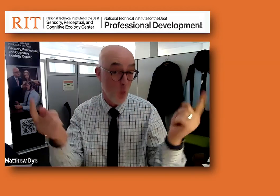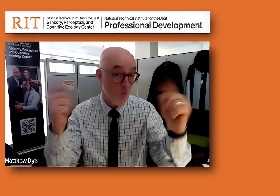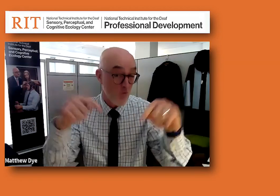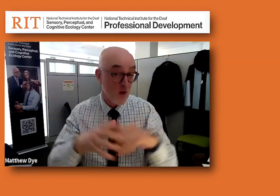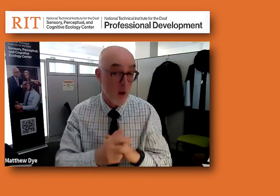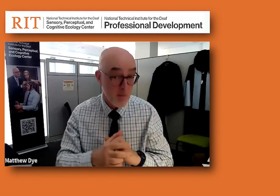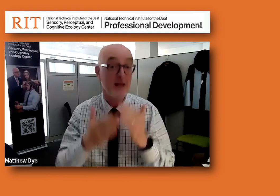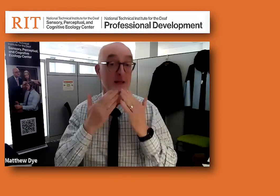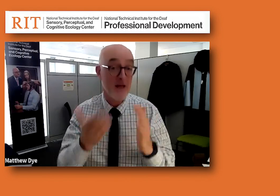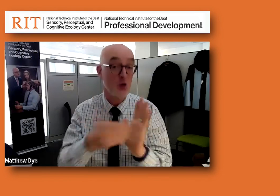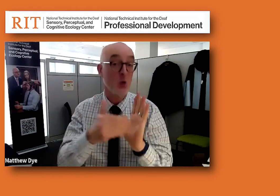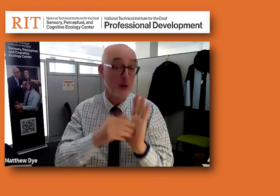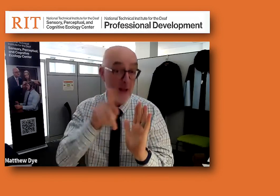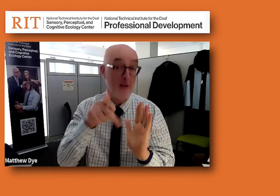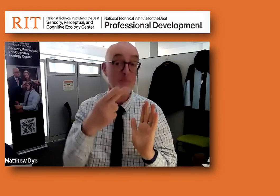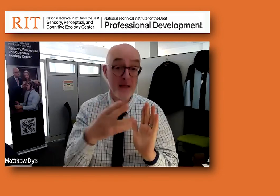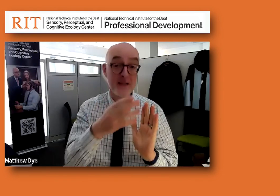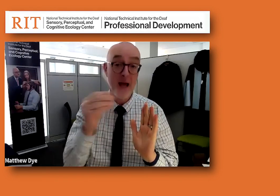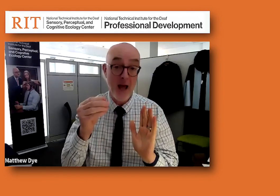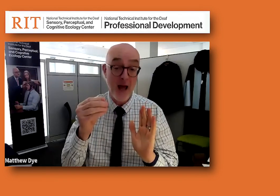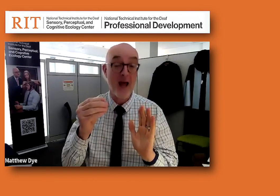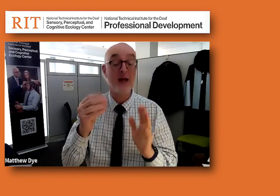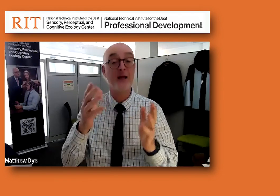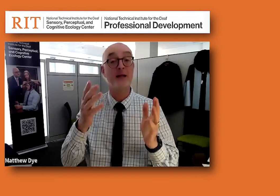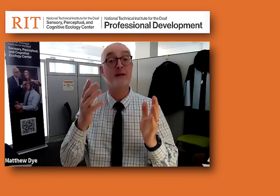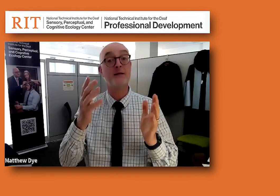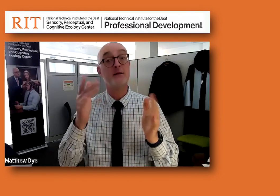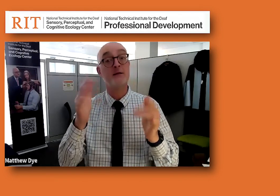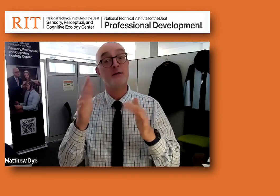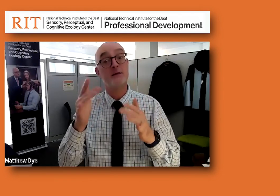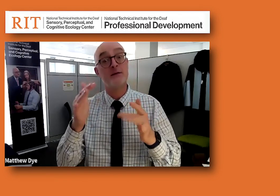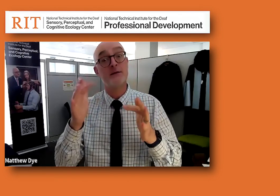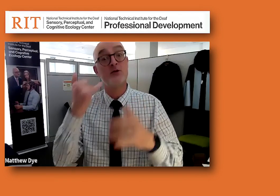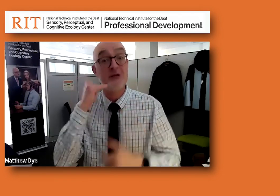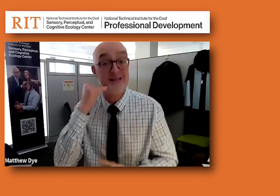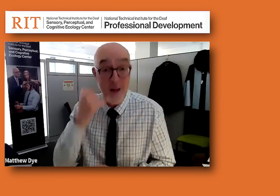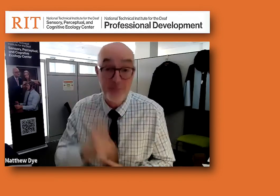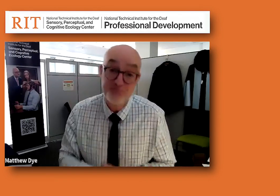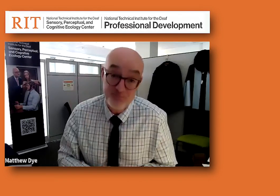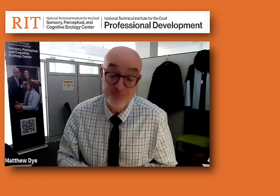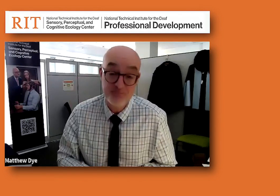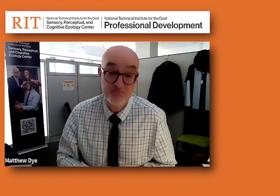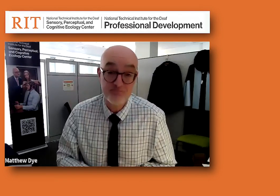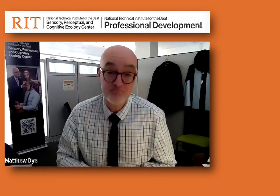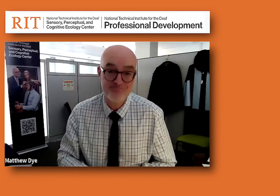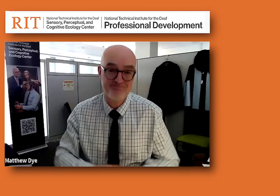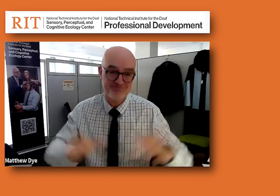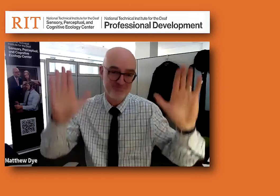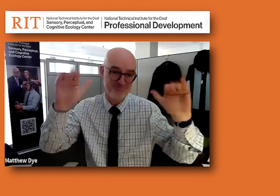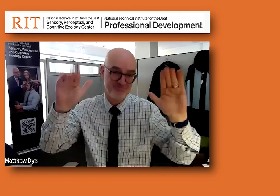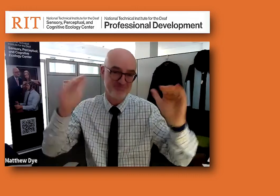Matt: Thank you all for coming and thank you again to Dr. Hauser and to Jessica.